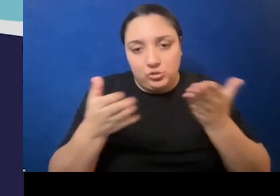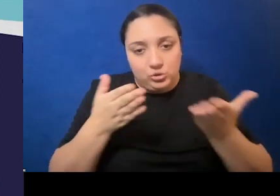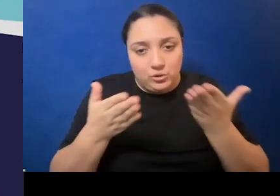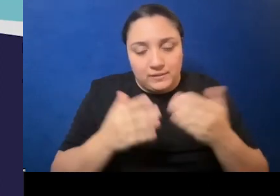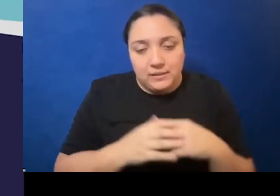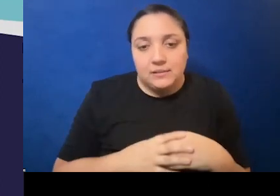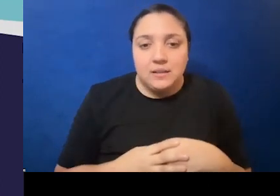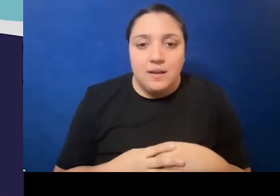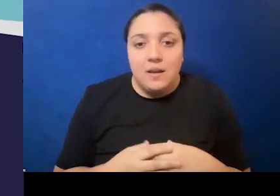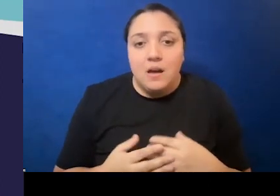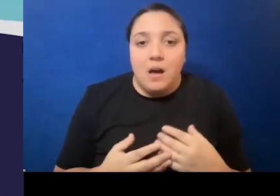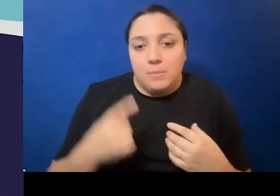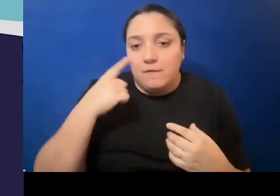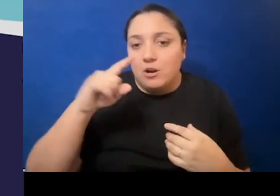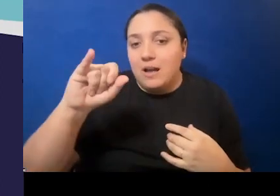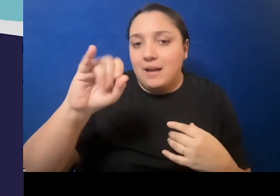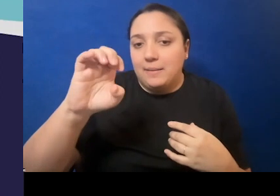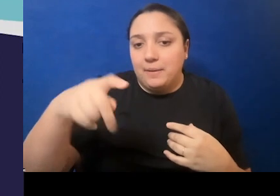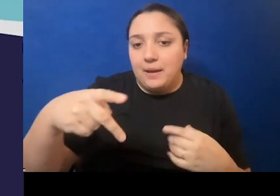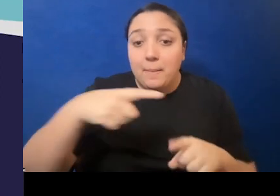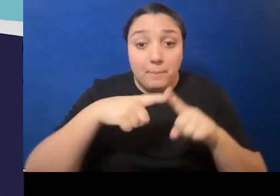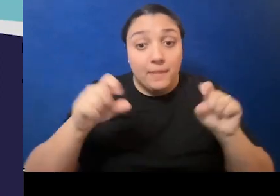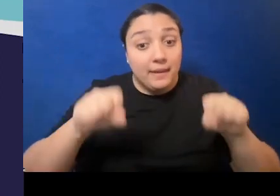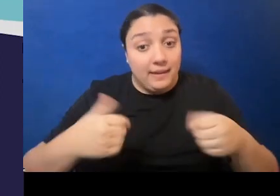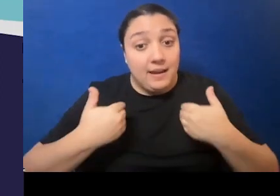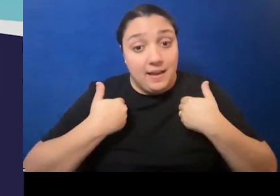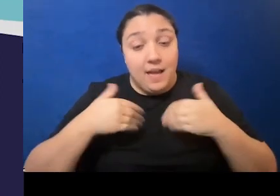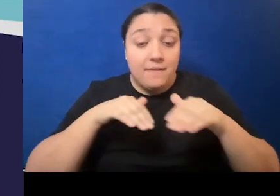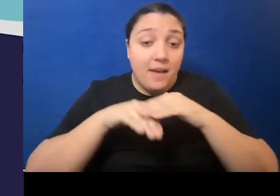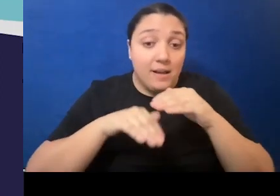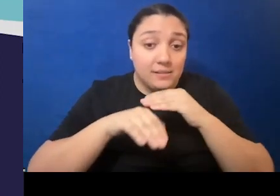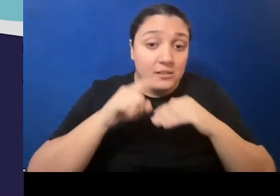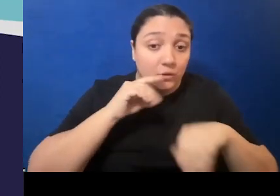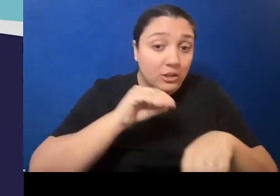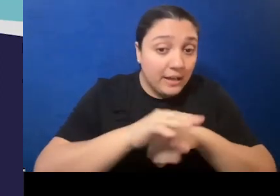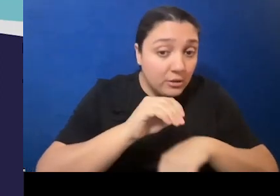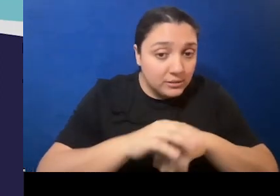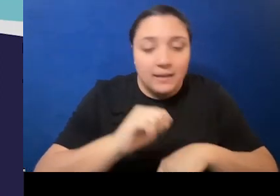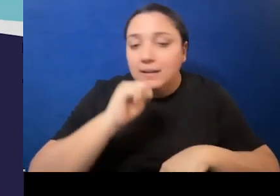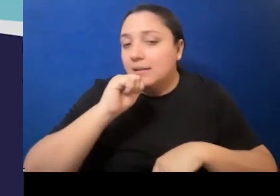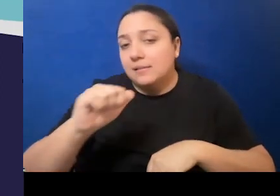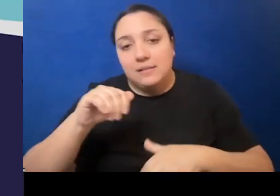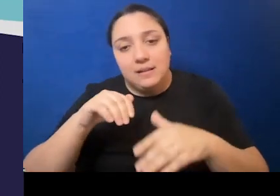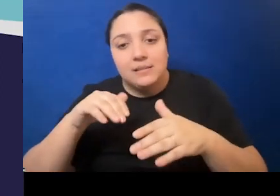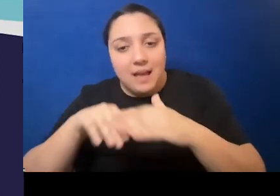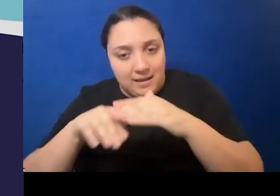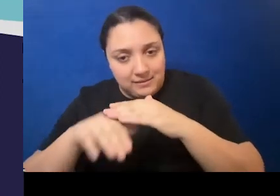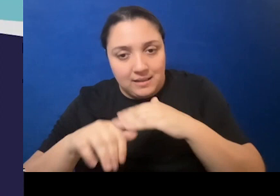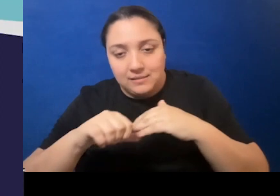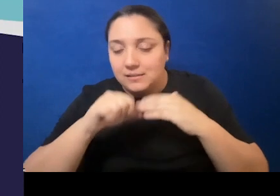THE STUDENTS UNDER 504 CAN GET ACCOMMODATIONS AND HAVE THINGS LIKE ACCESS TO COUNSELING, IT IS